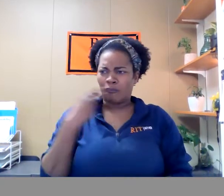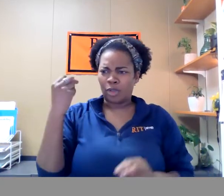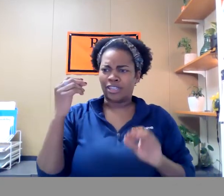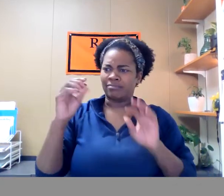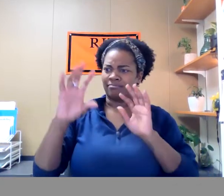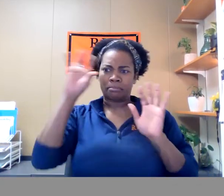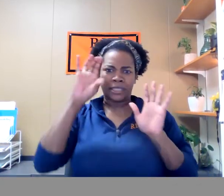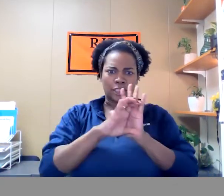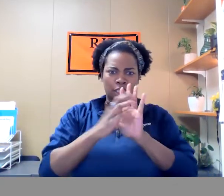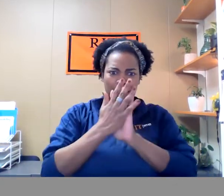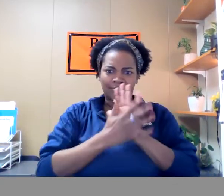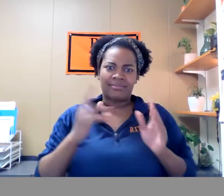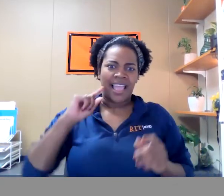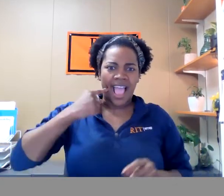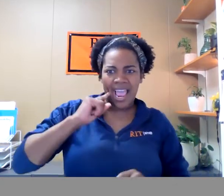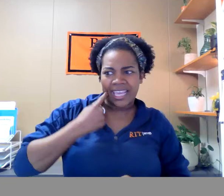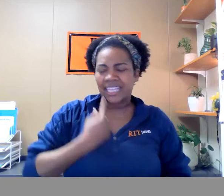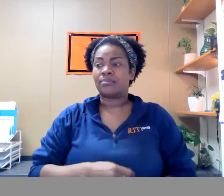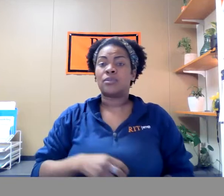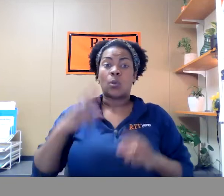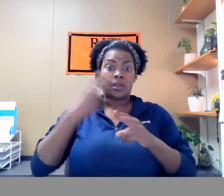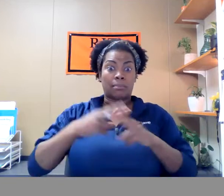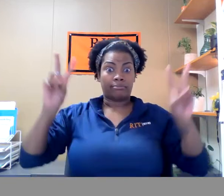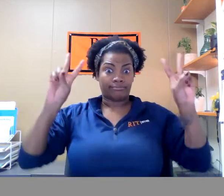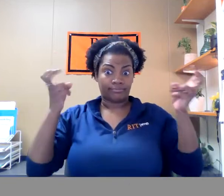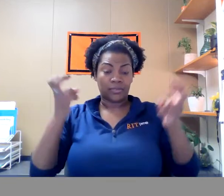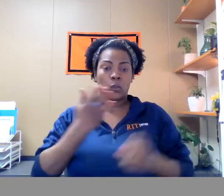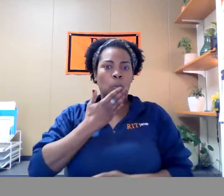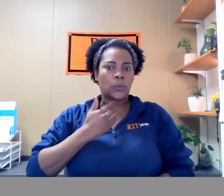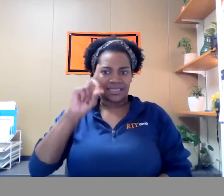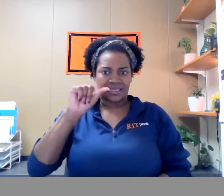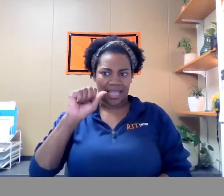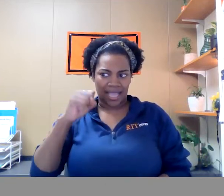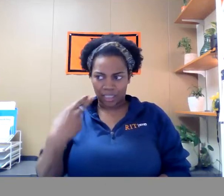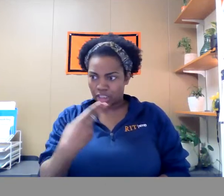Look at this. We got some colors. We got candy, we got pictures, you know,